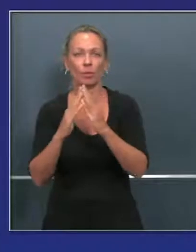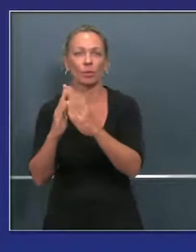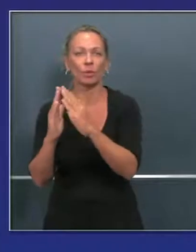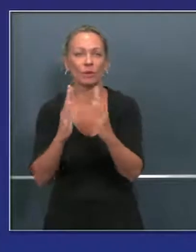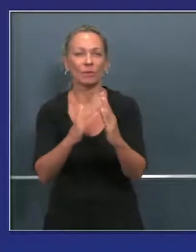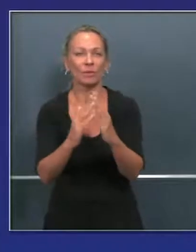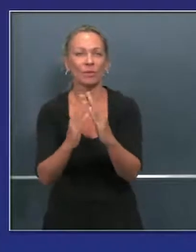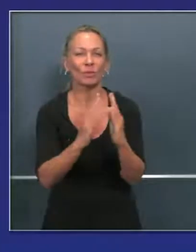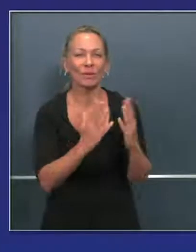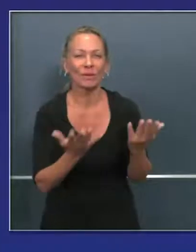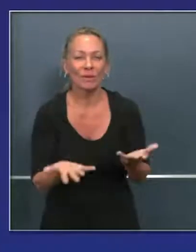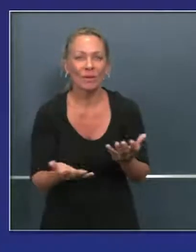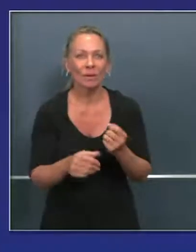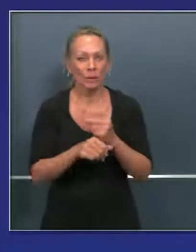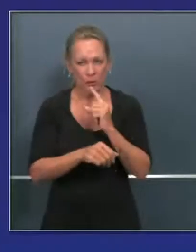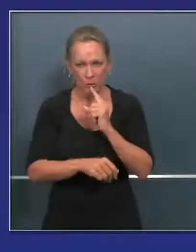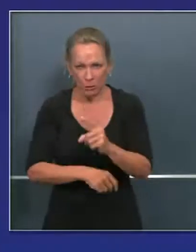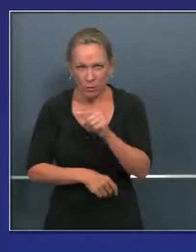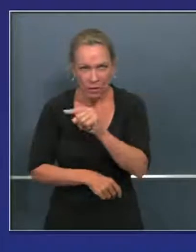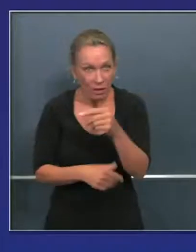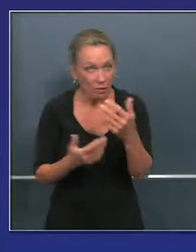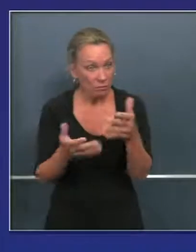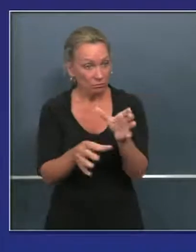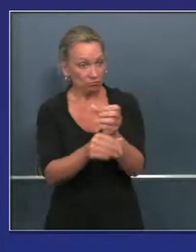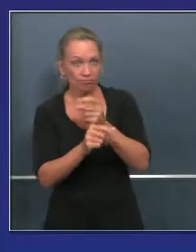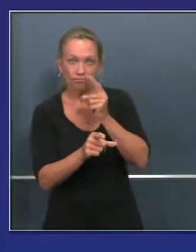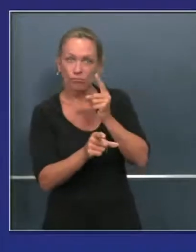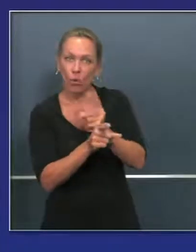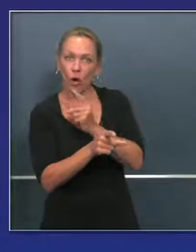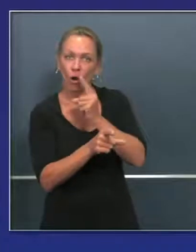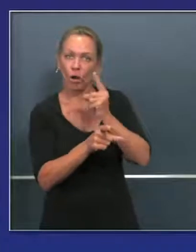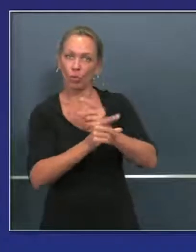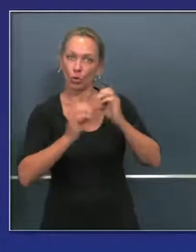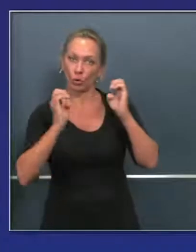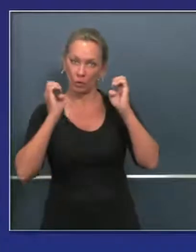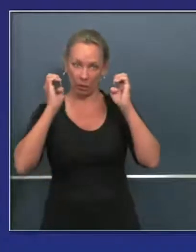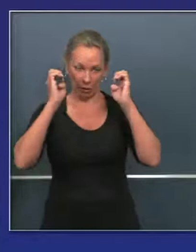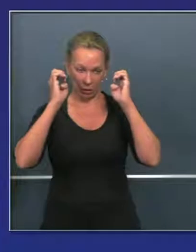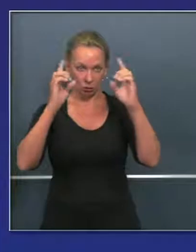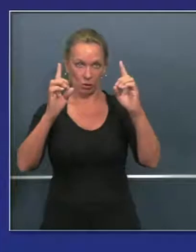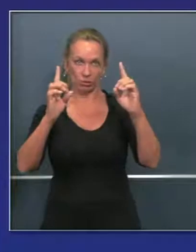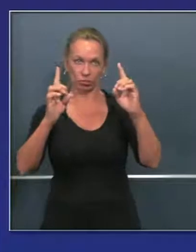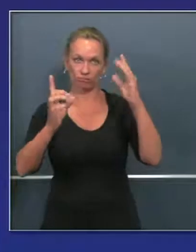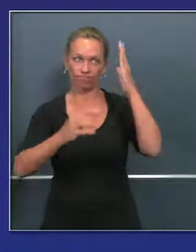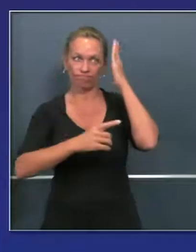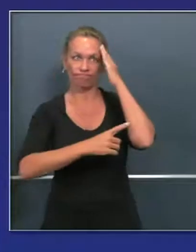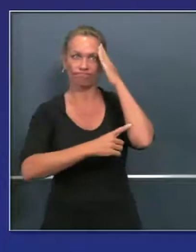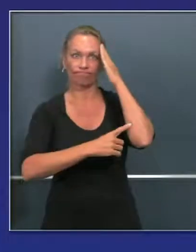public awareness ensuring that our messaging is reaching those populations that are experiencing